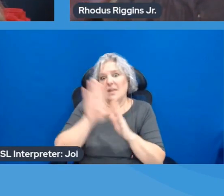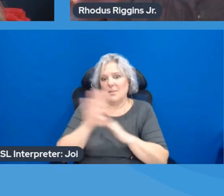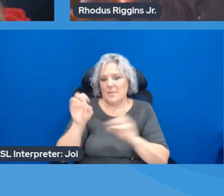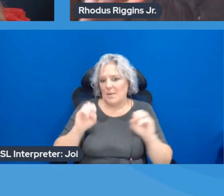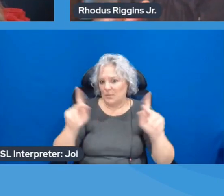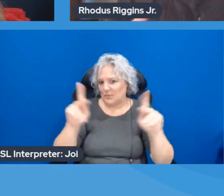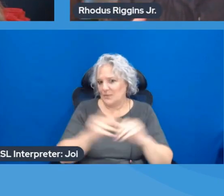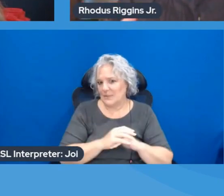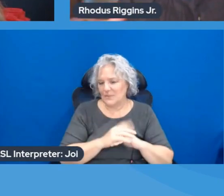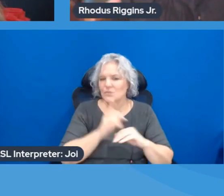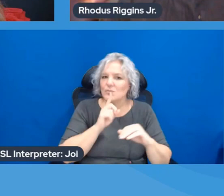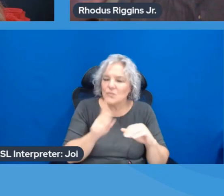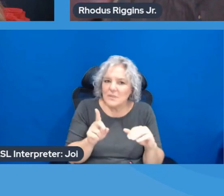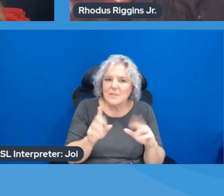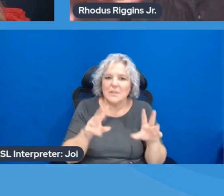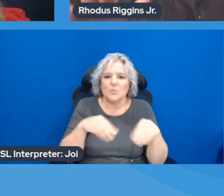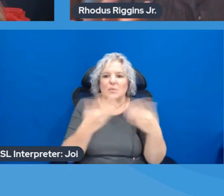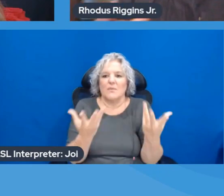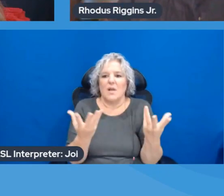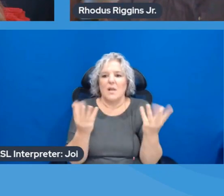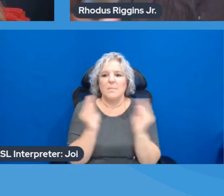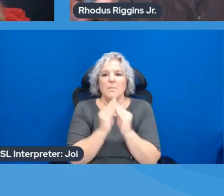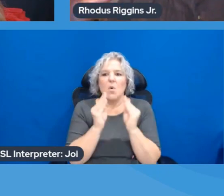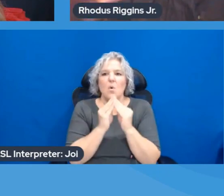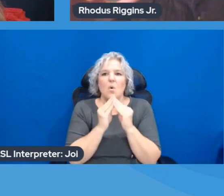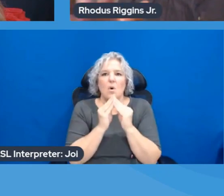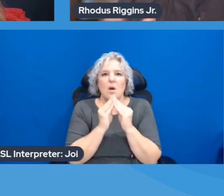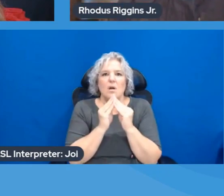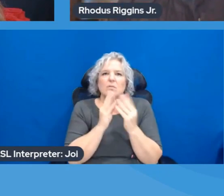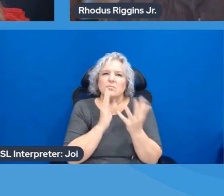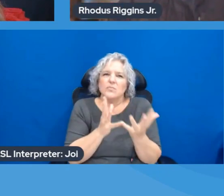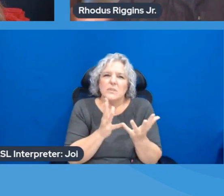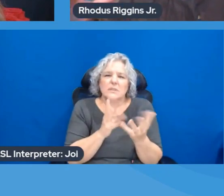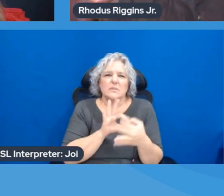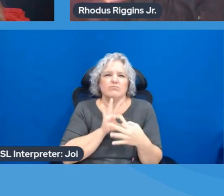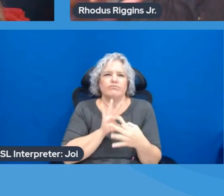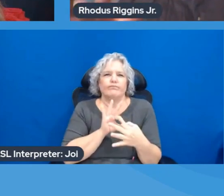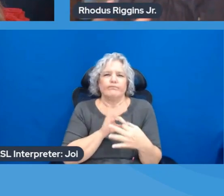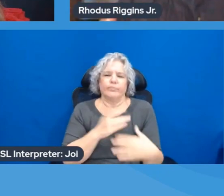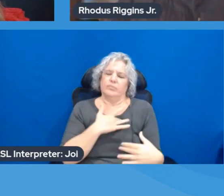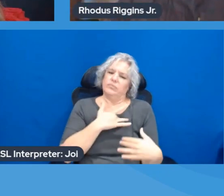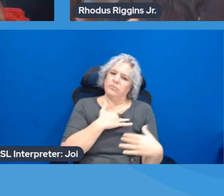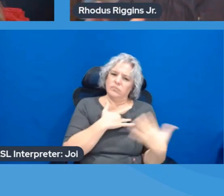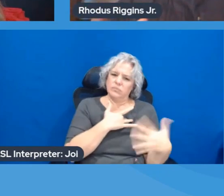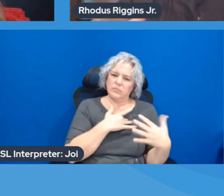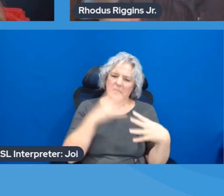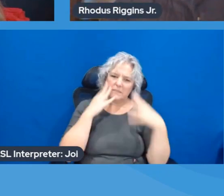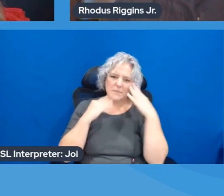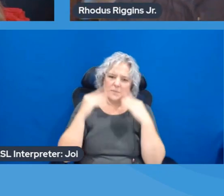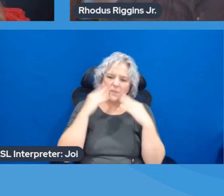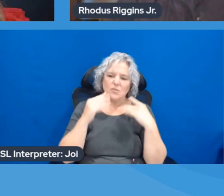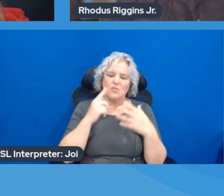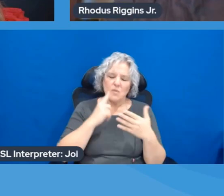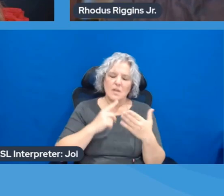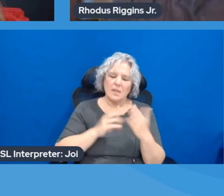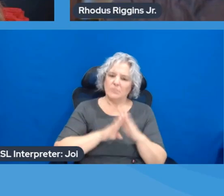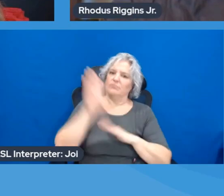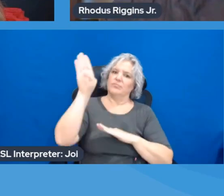to really provide more meaningful, inclusive experiences for children in our settings.